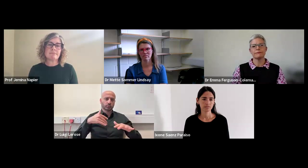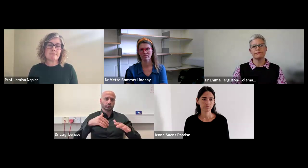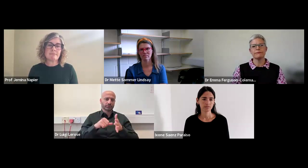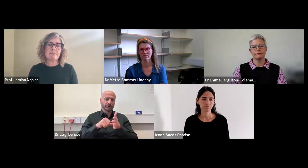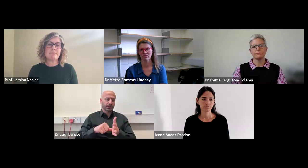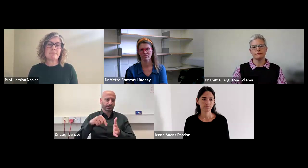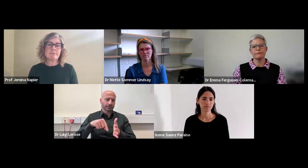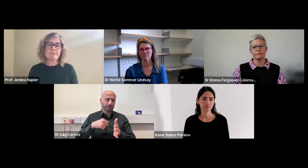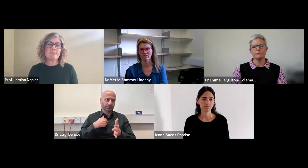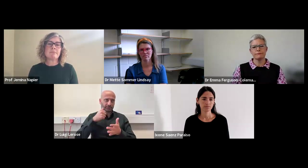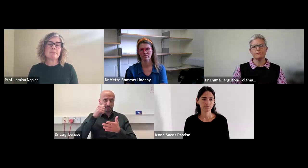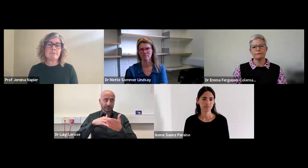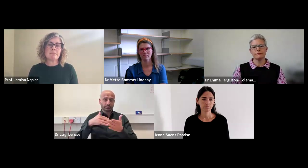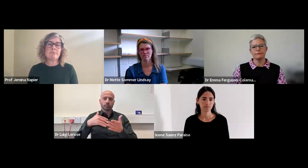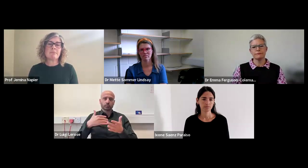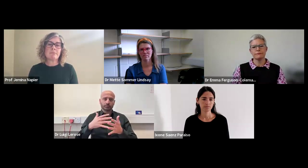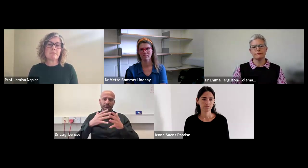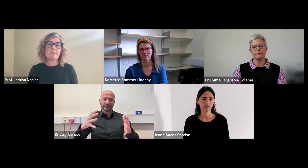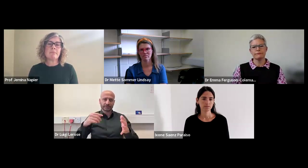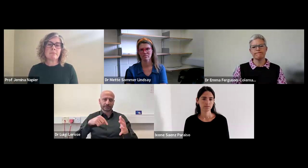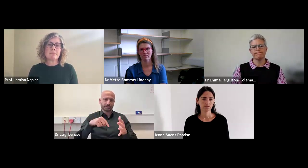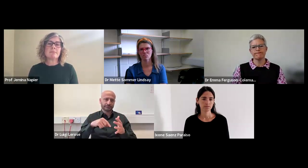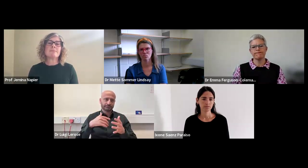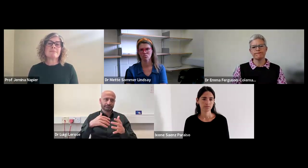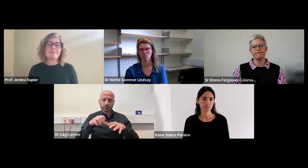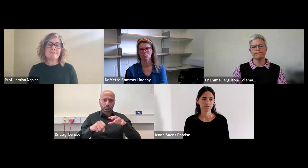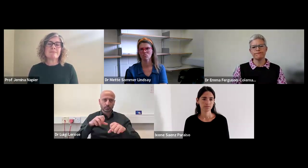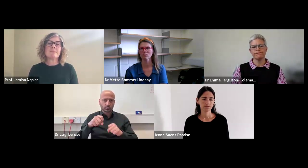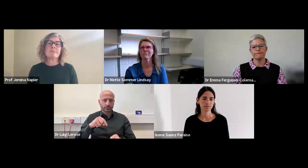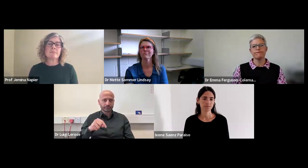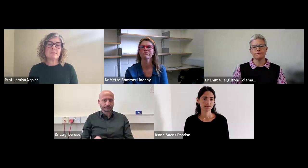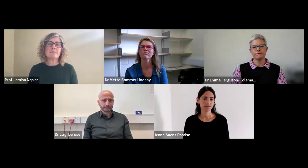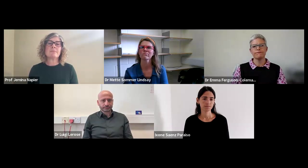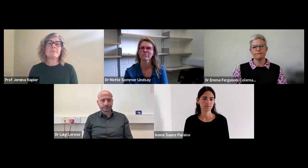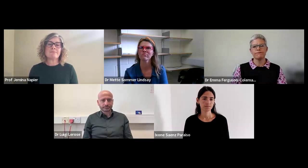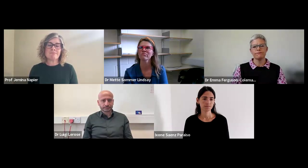and to lose your navigation. I think that's an extra barrier that I've experienced particularly